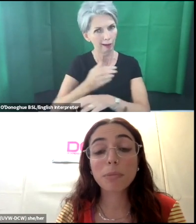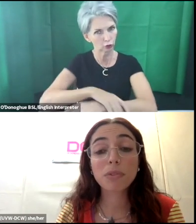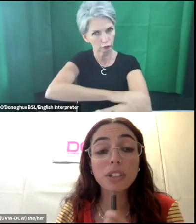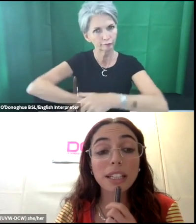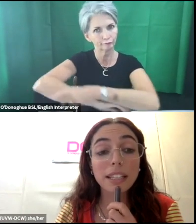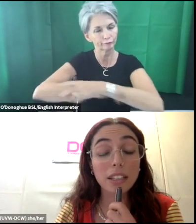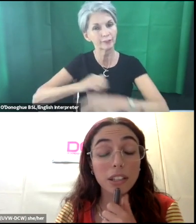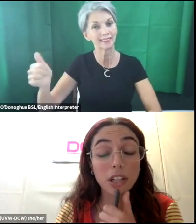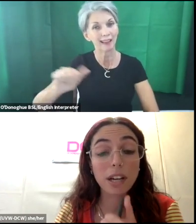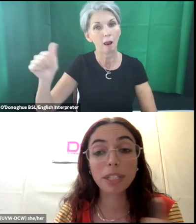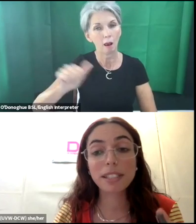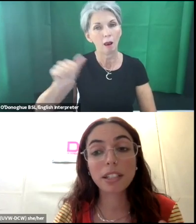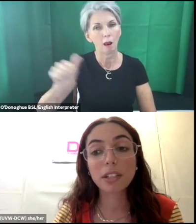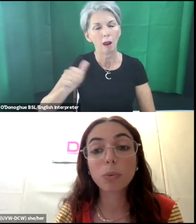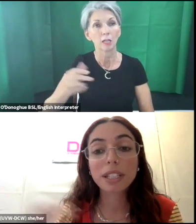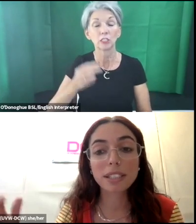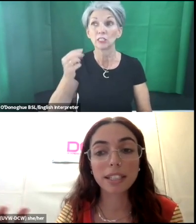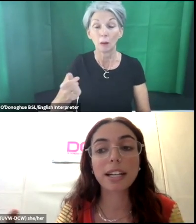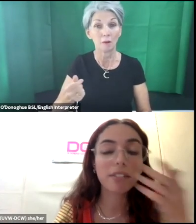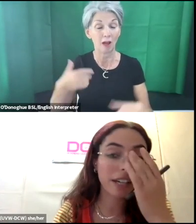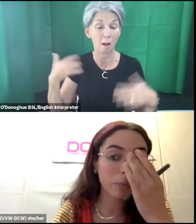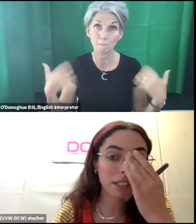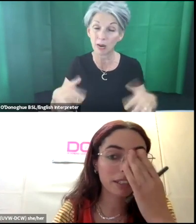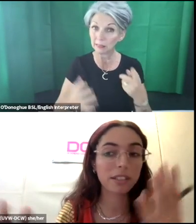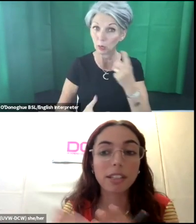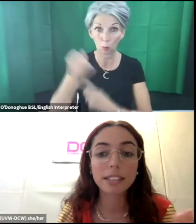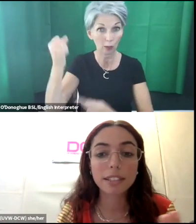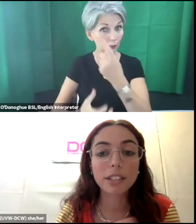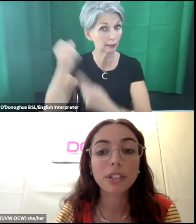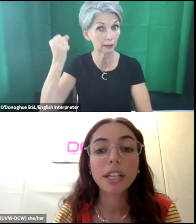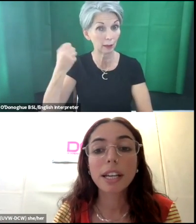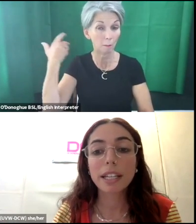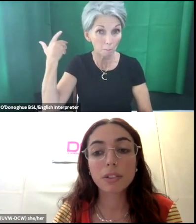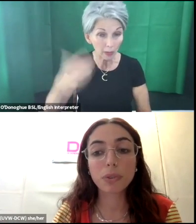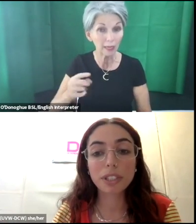Some of the amazing wins that have happened in the last year is for